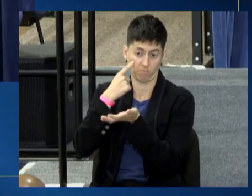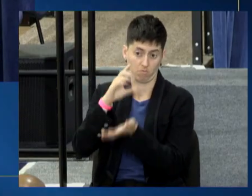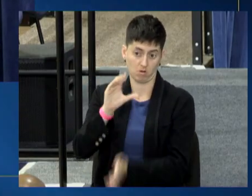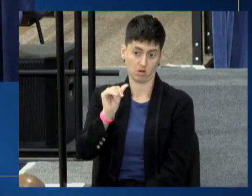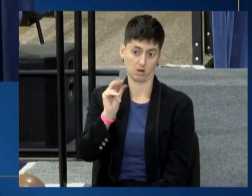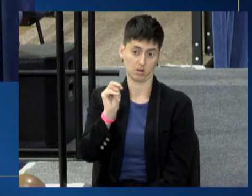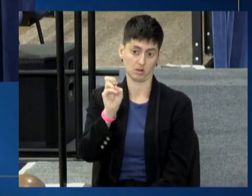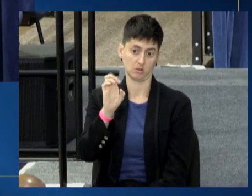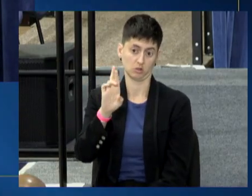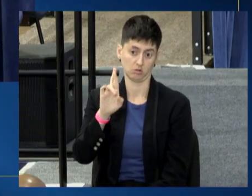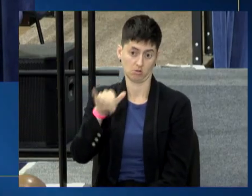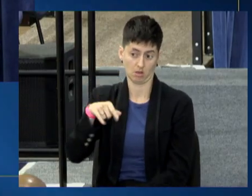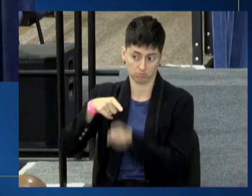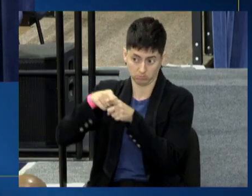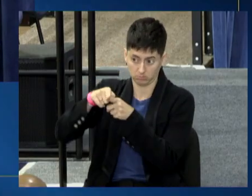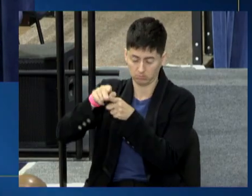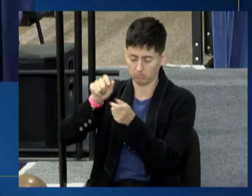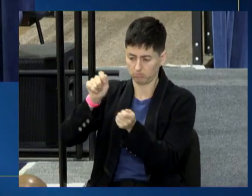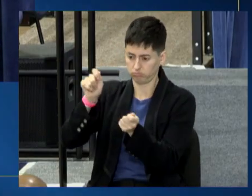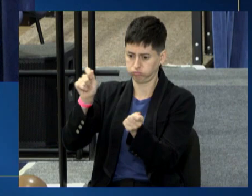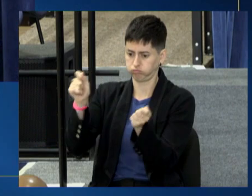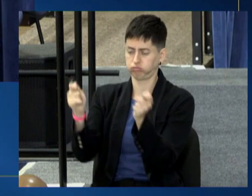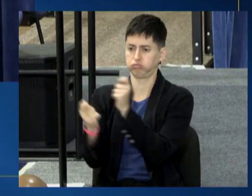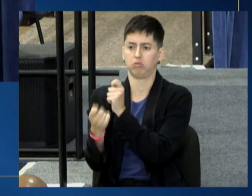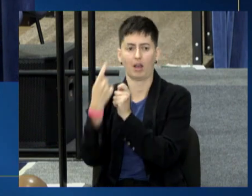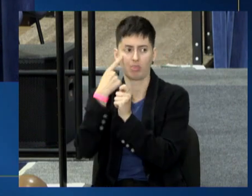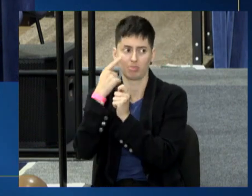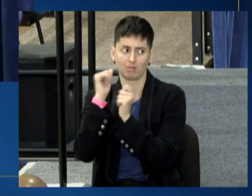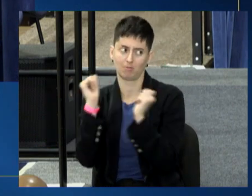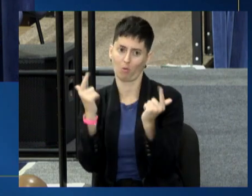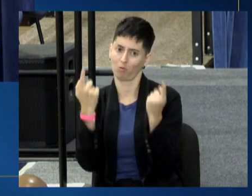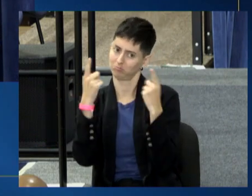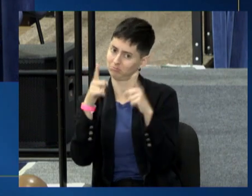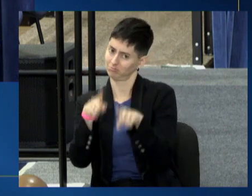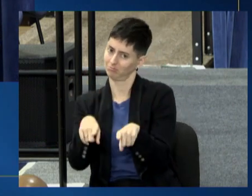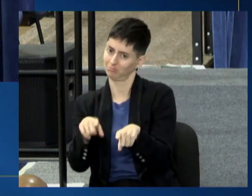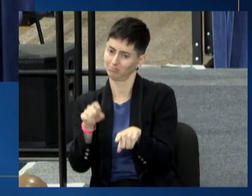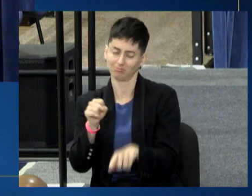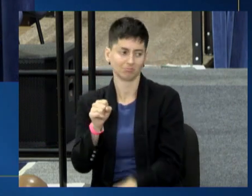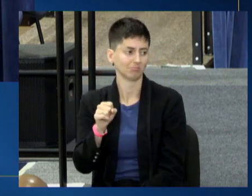that. And I've been fortunate to sit at the front seat of that from early drug development,